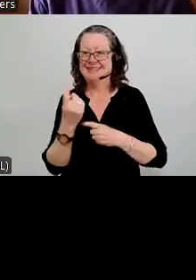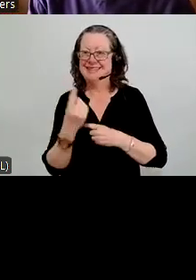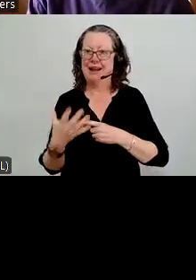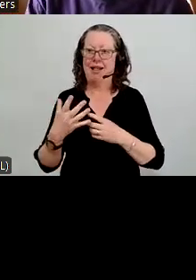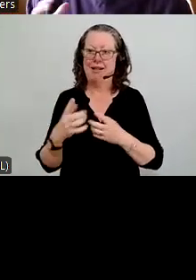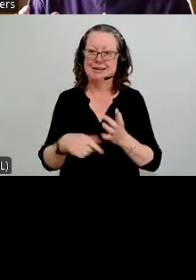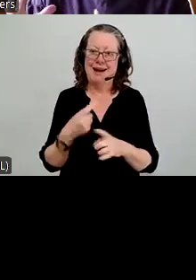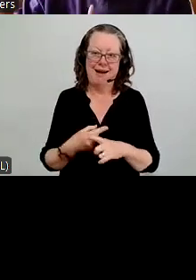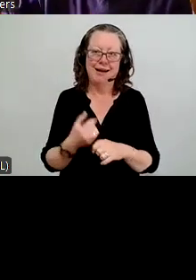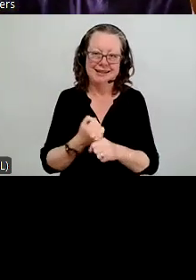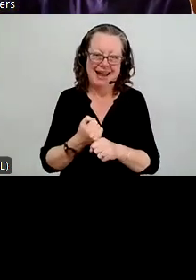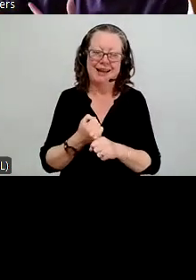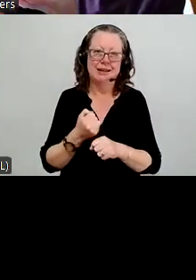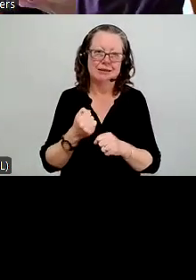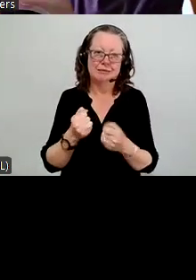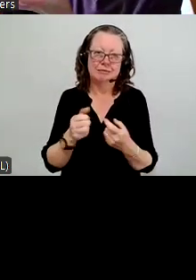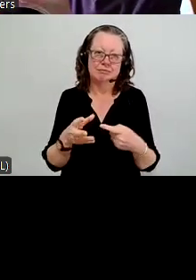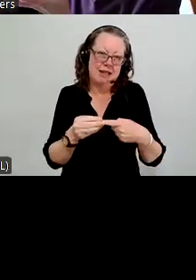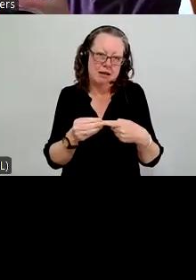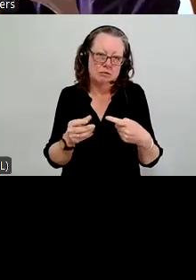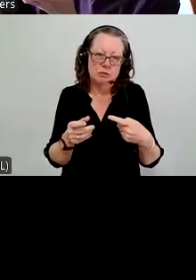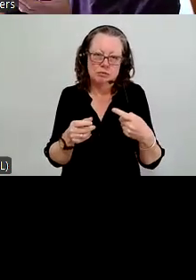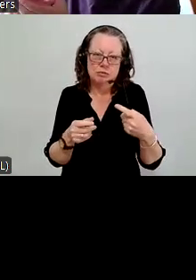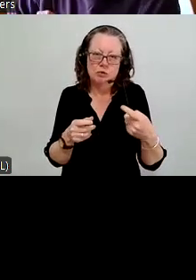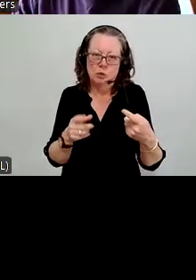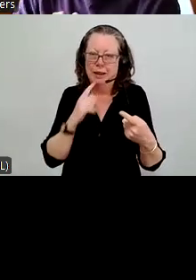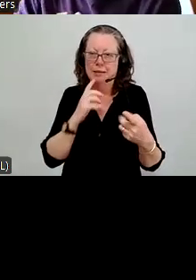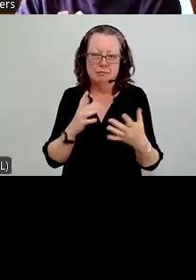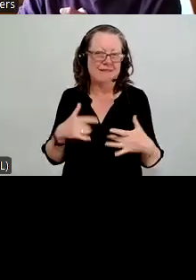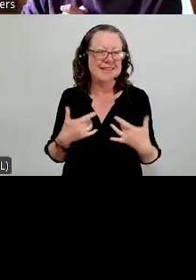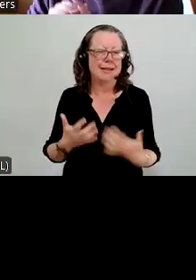from our current place, I think we're going to see a consolidation of some of that into one place.